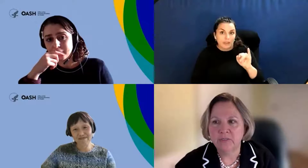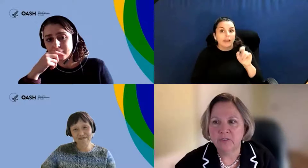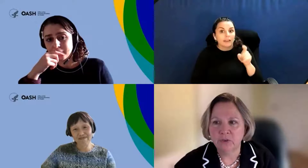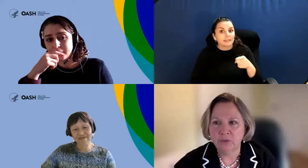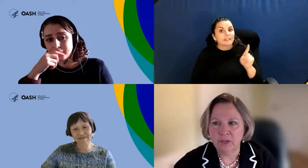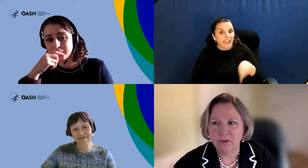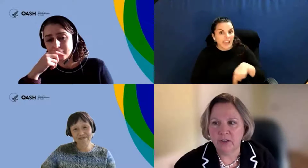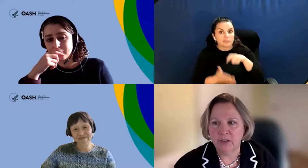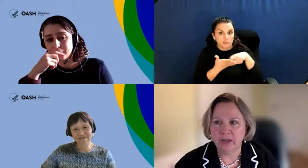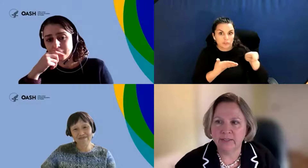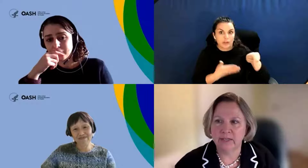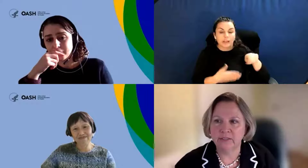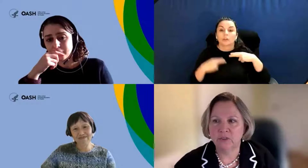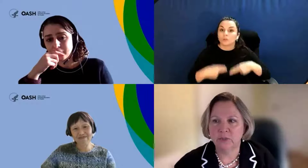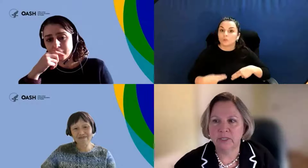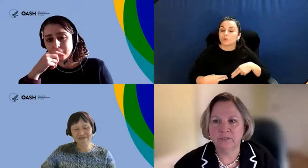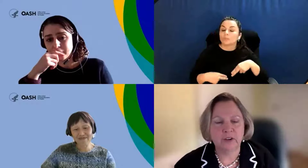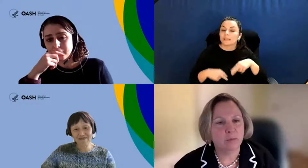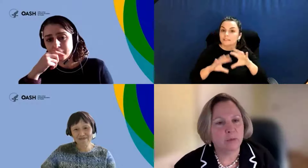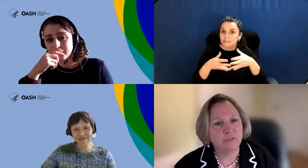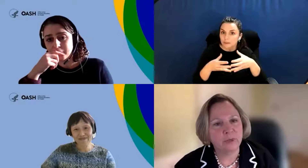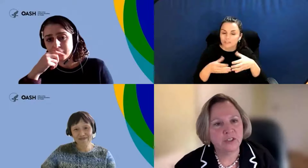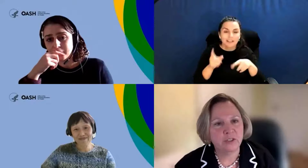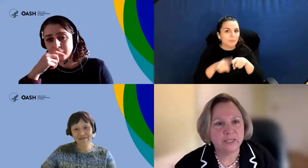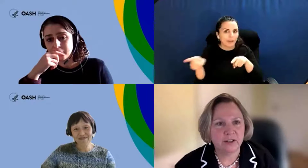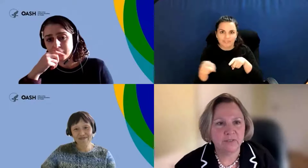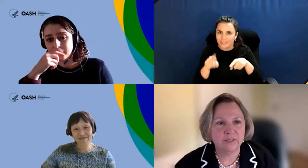even though they don't have access to identifiable information themselves?